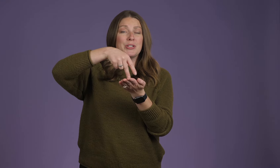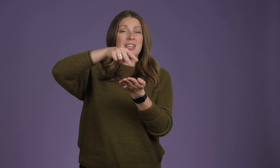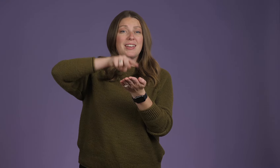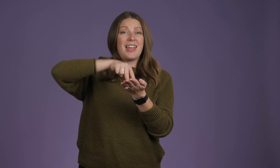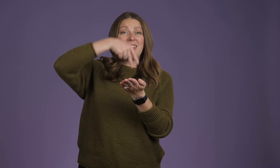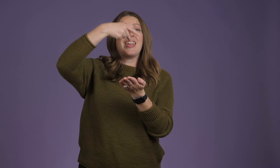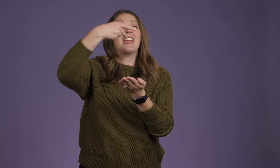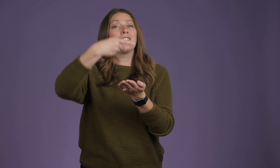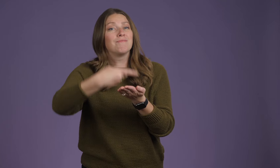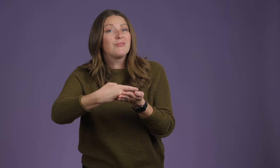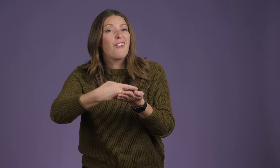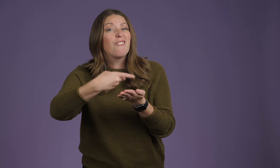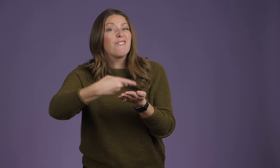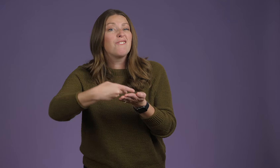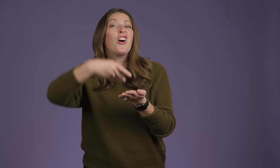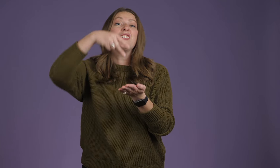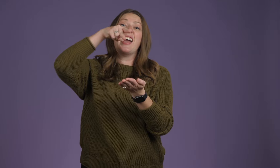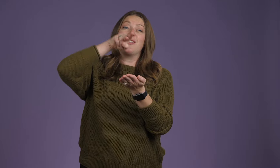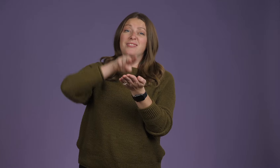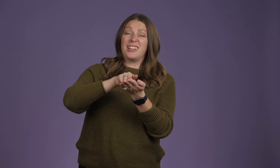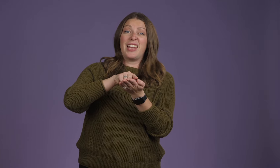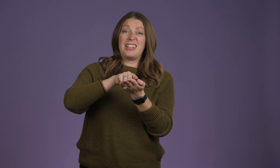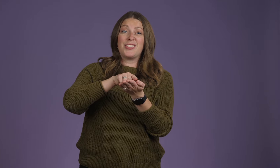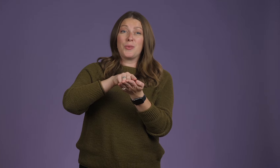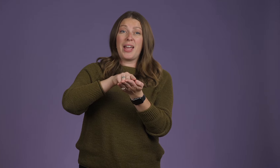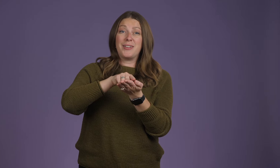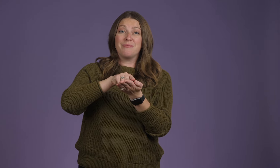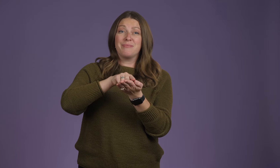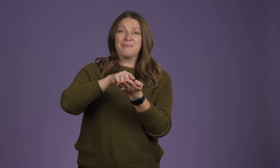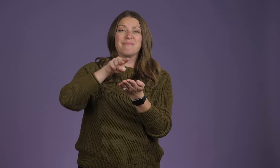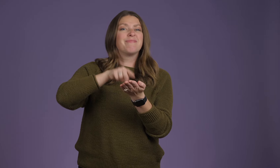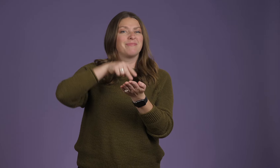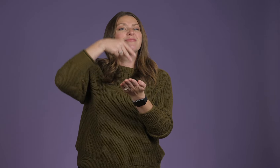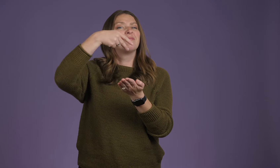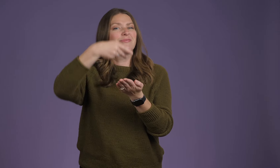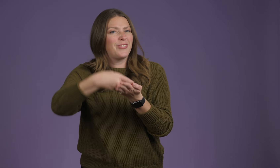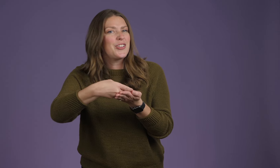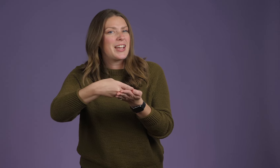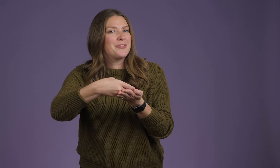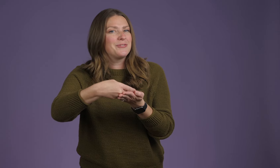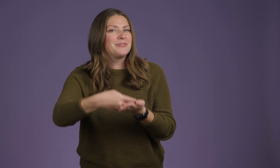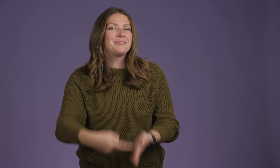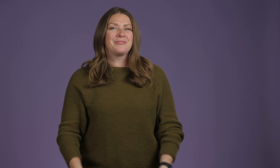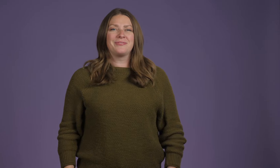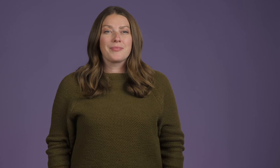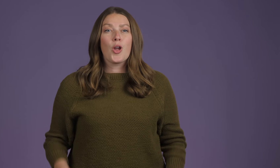And they can fall down. And either way, fall down.